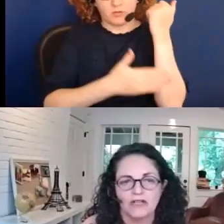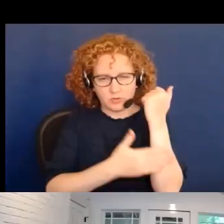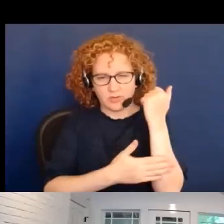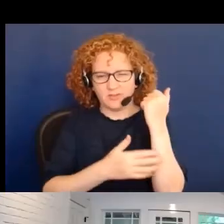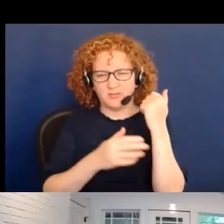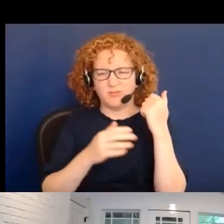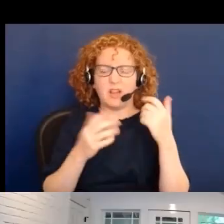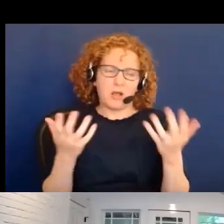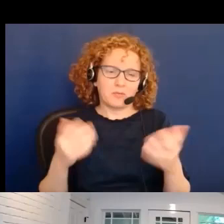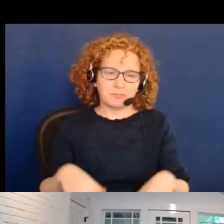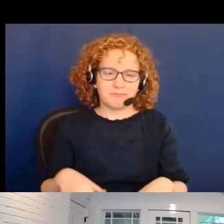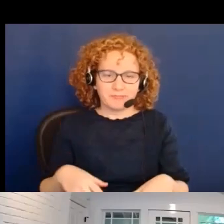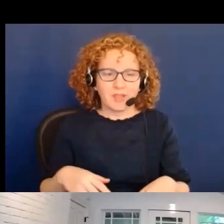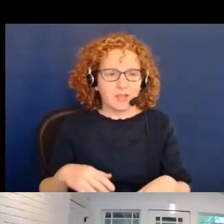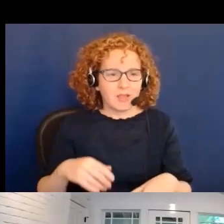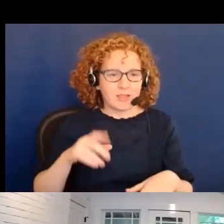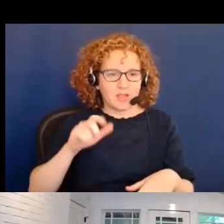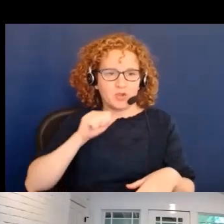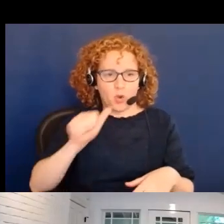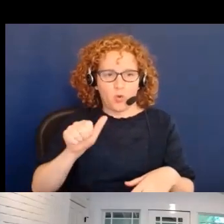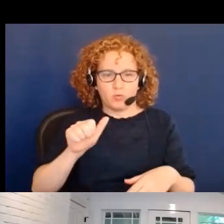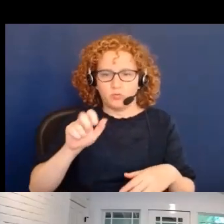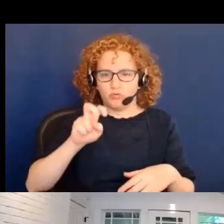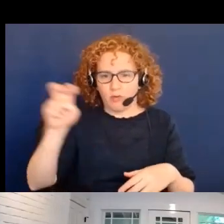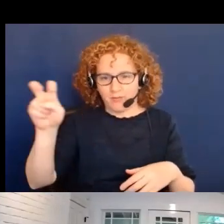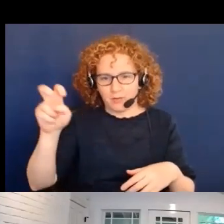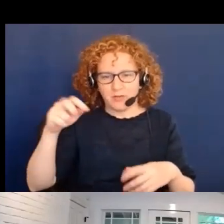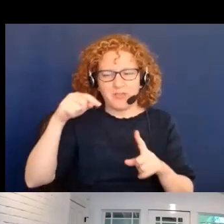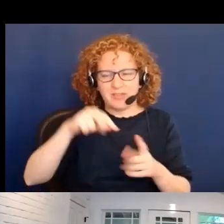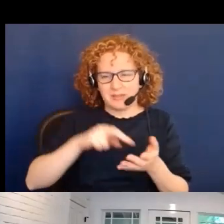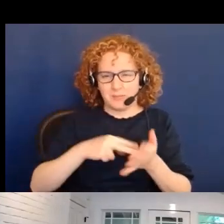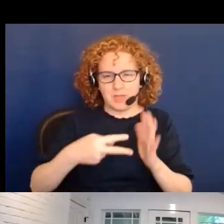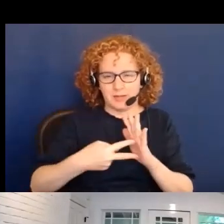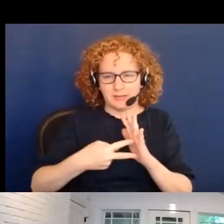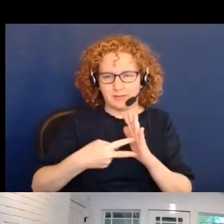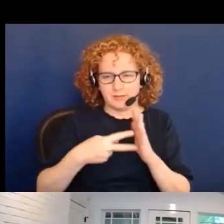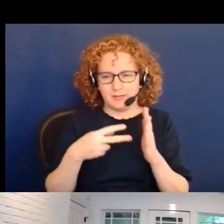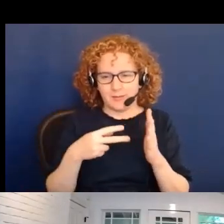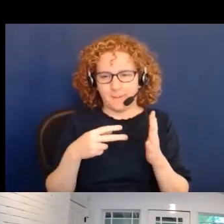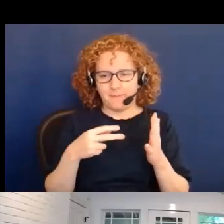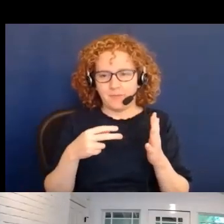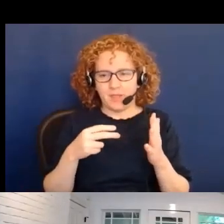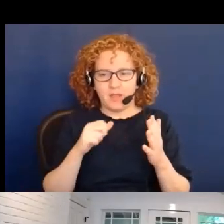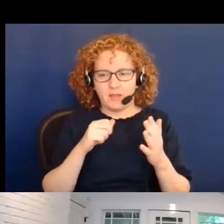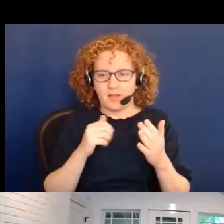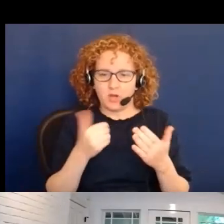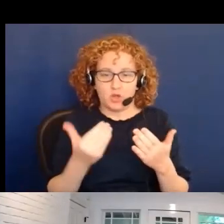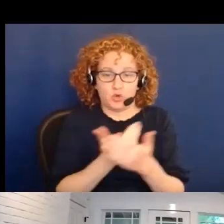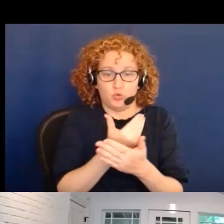do not travel. This does not necessarily indicate a new change to the current health situation in a